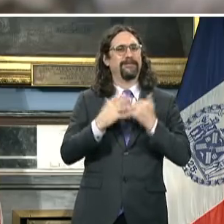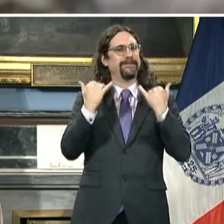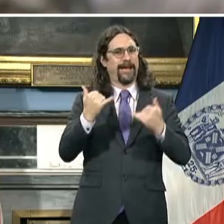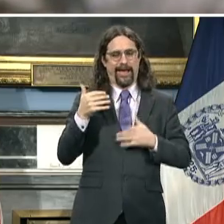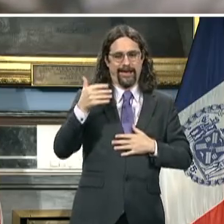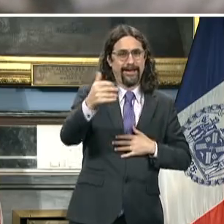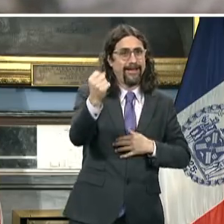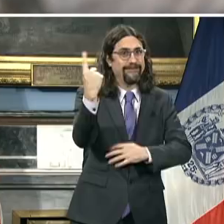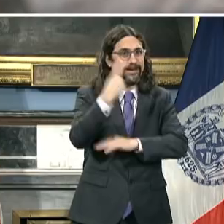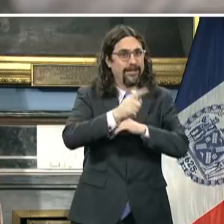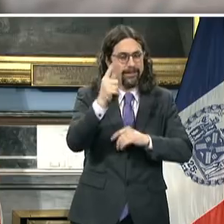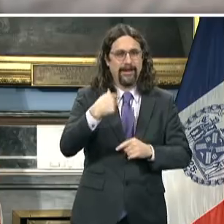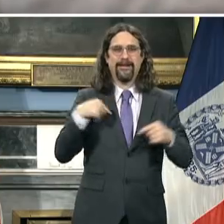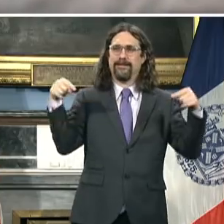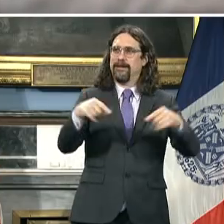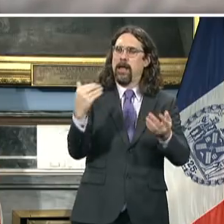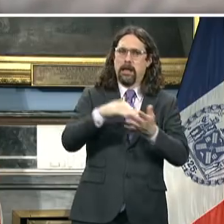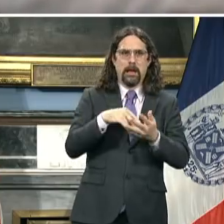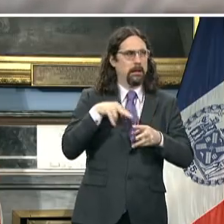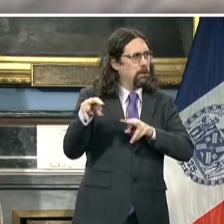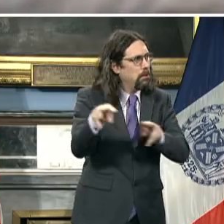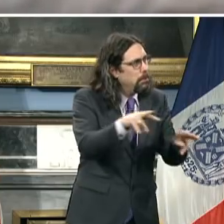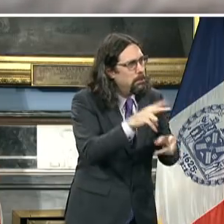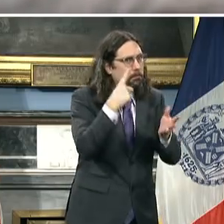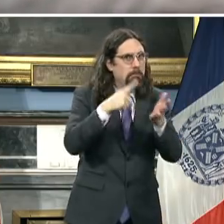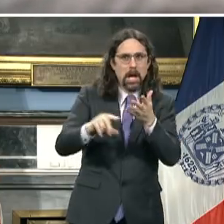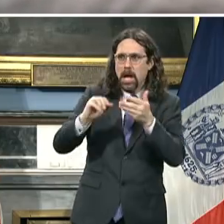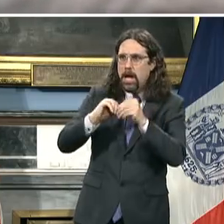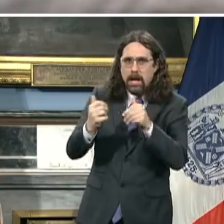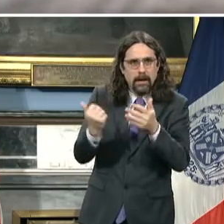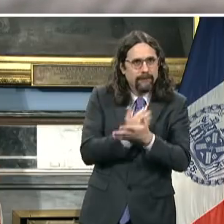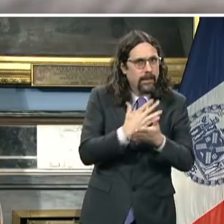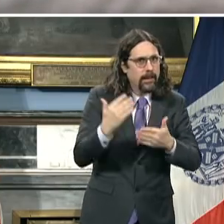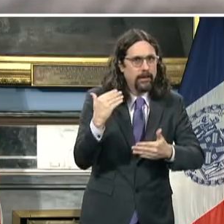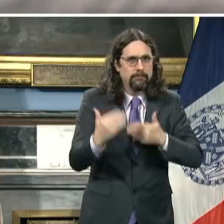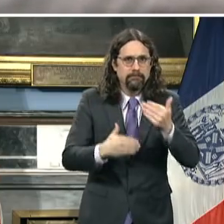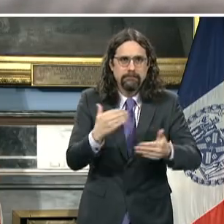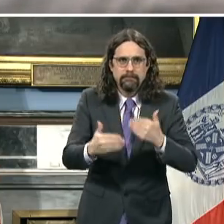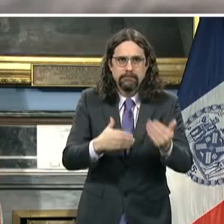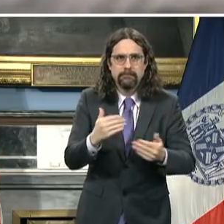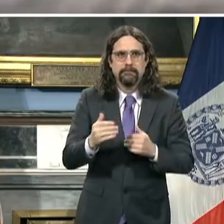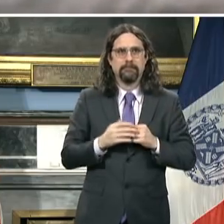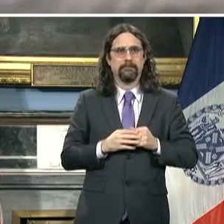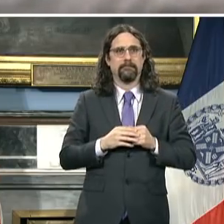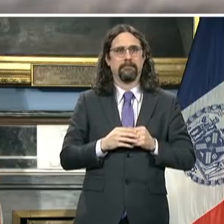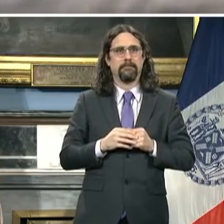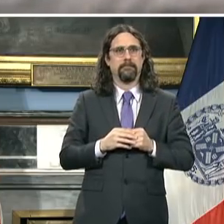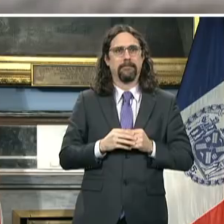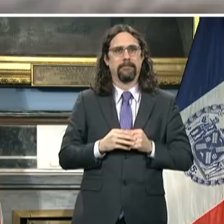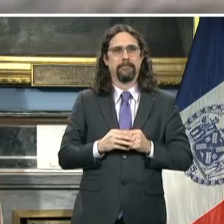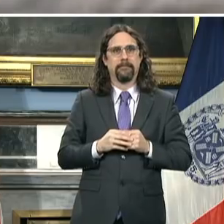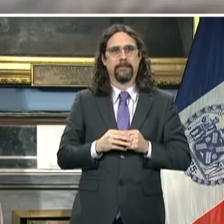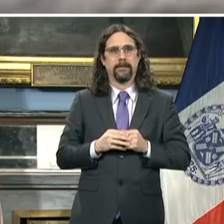ALSO HERE LOOKING FOR HOPE, LOOKING FOR ANSWERS. AND THE ANSWERS CAME FROM EVERYDAY NEW YORKERS WHO WERE